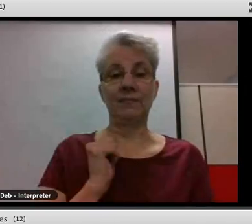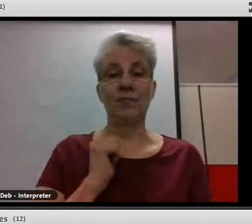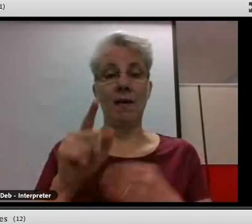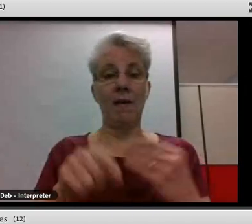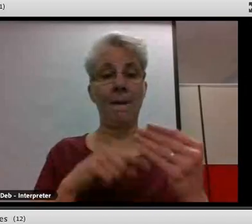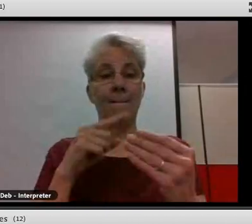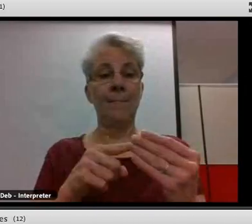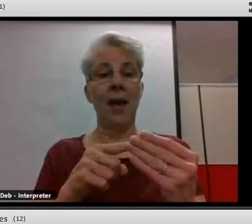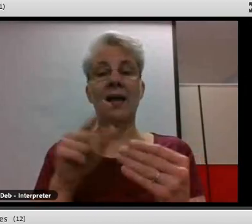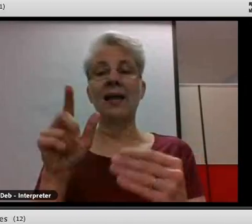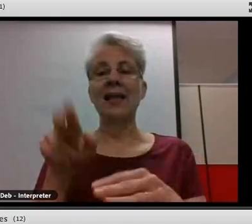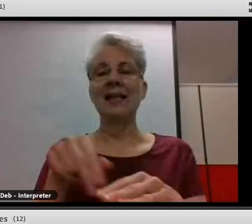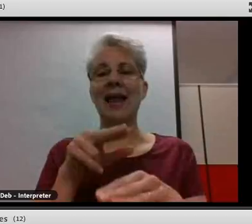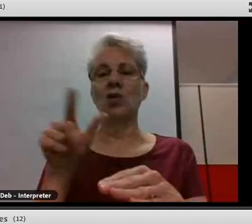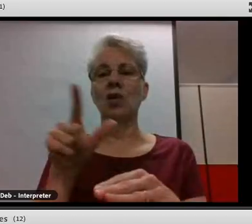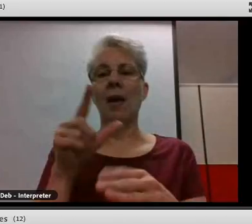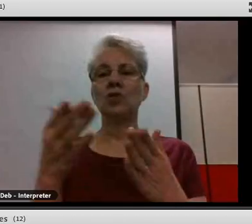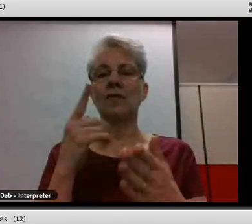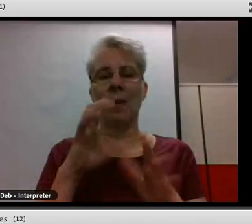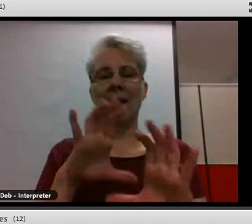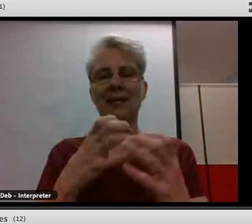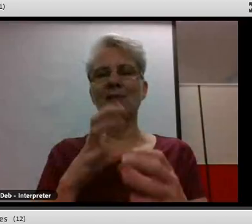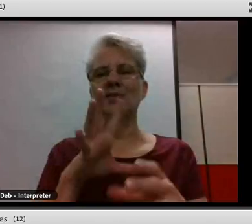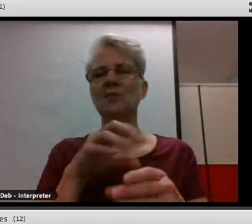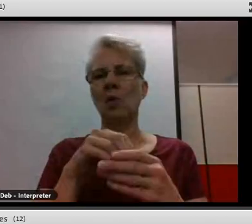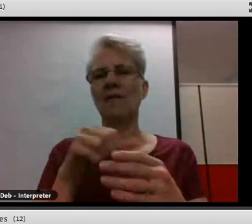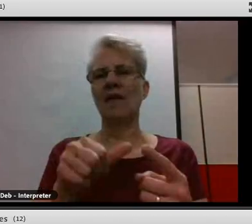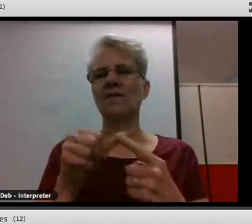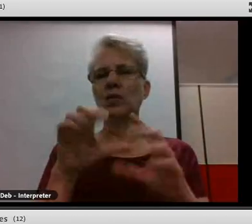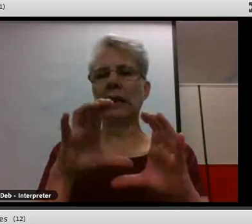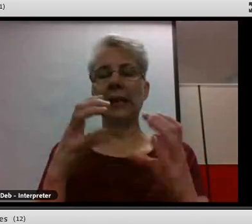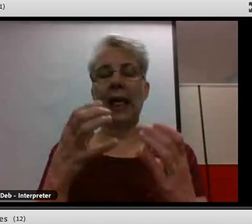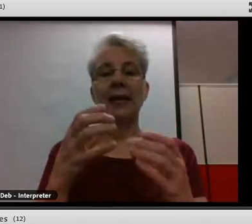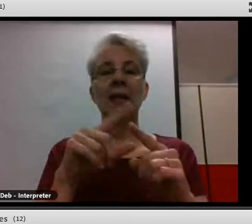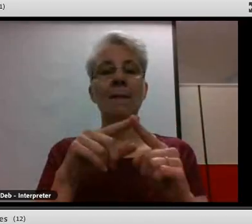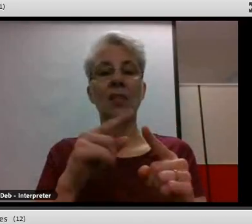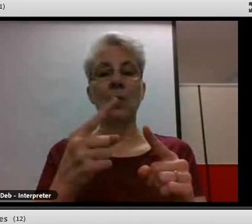So, again, if you should have someone